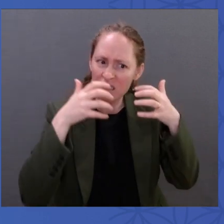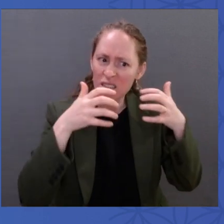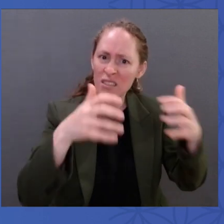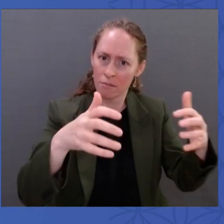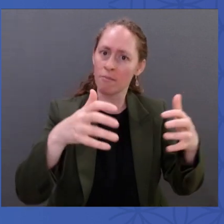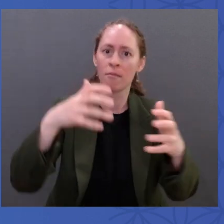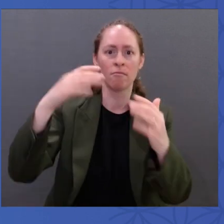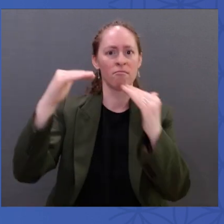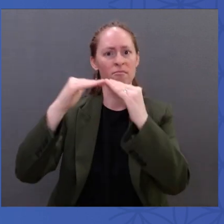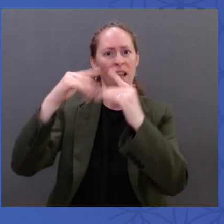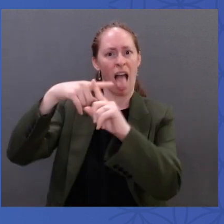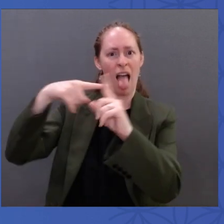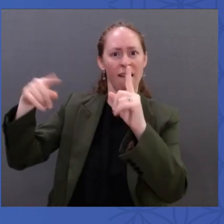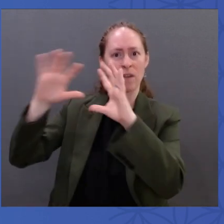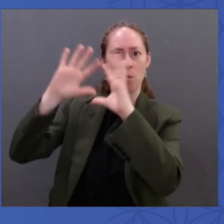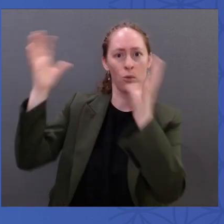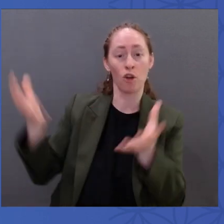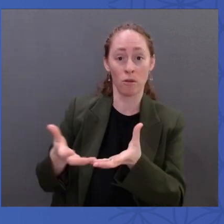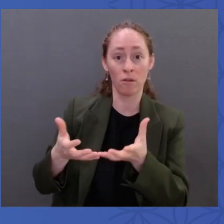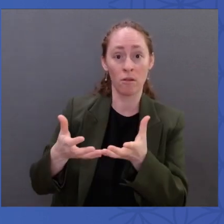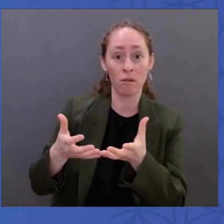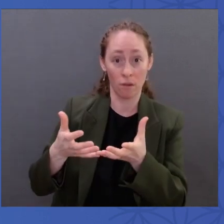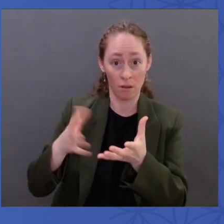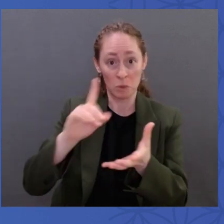And it truly is the engine of global growth and vitality,